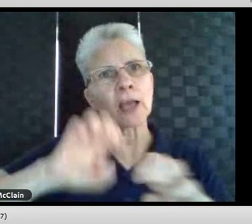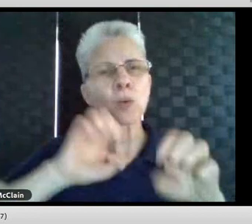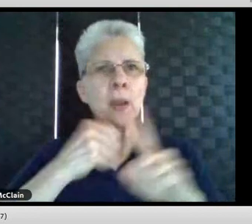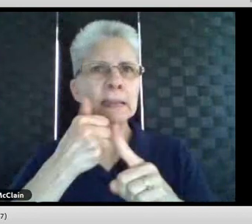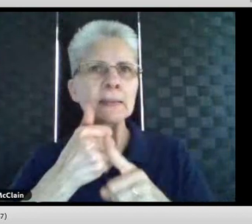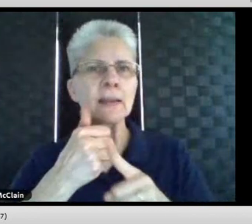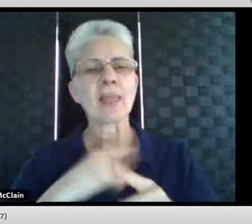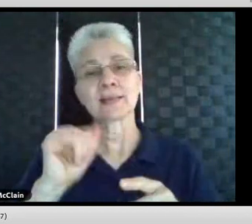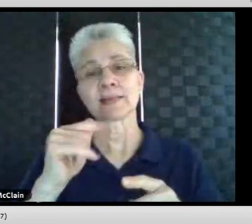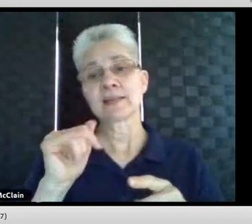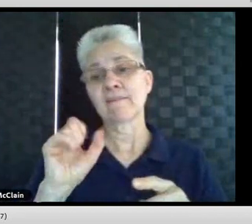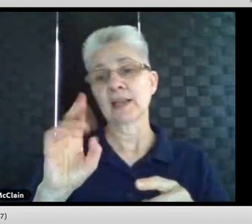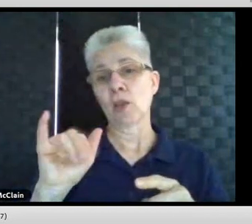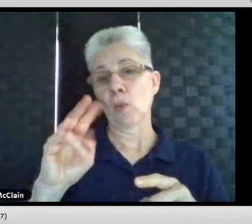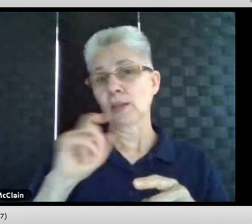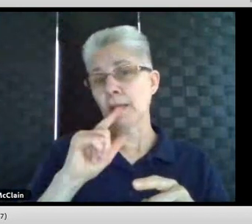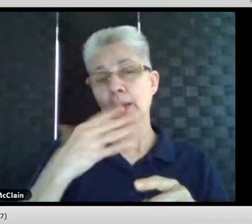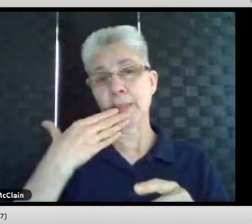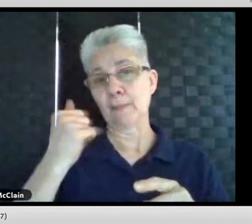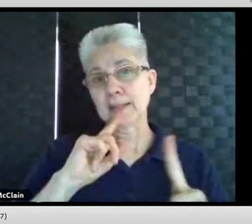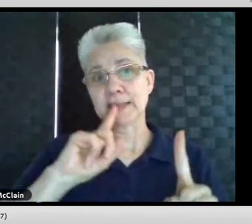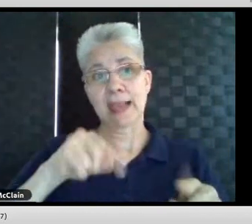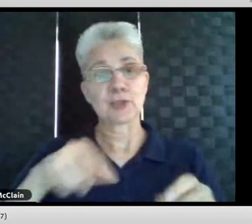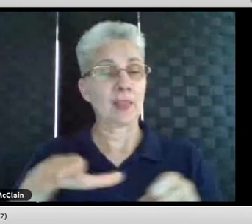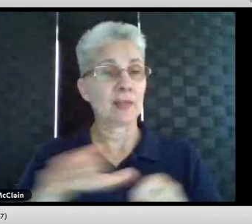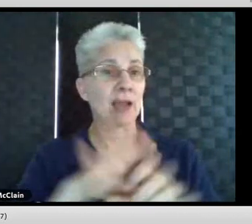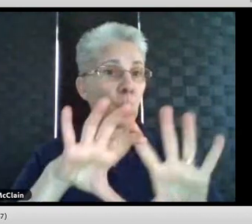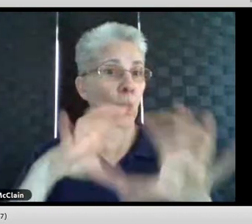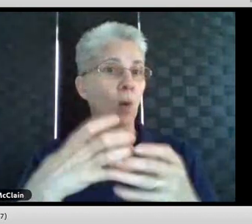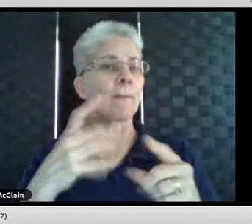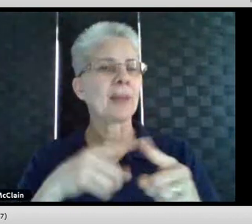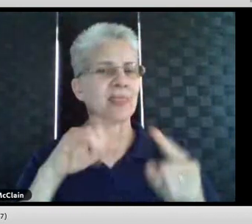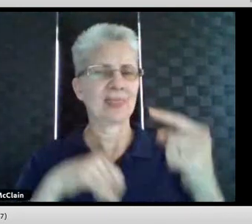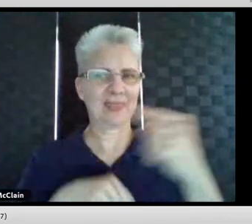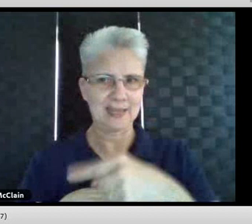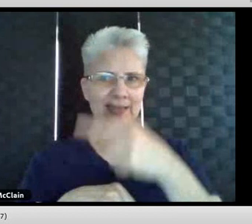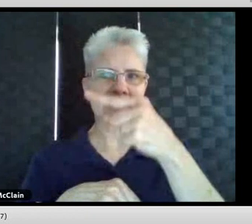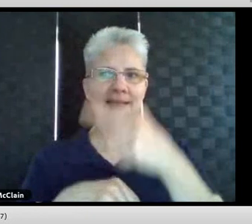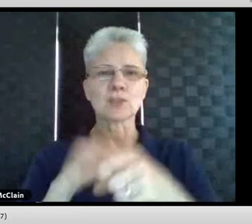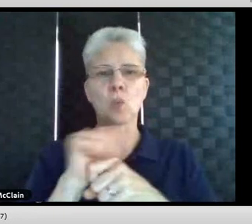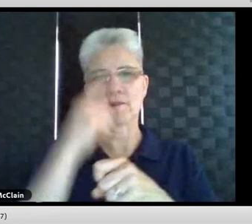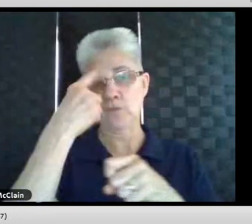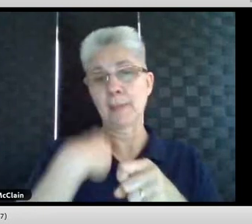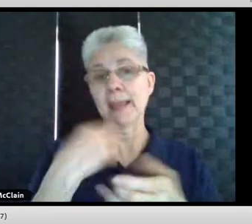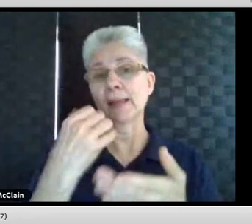That may not be the best answer in the entire world, but this is what's worked for me, and hopefully it'll work for you.